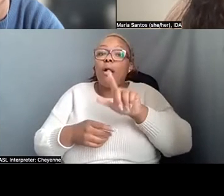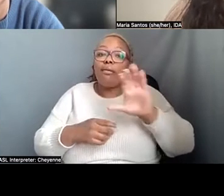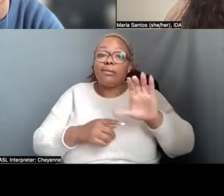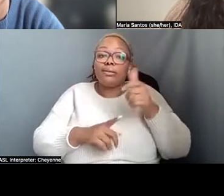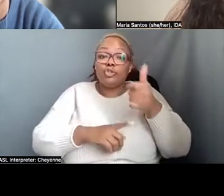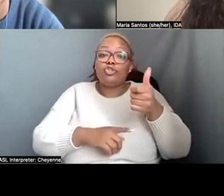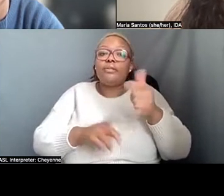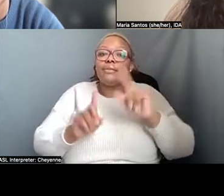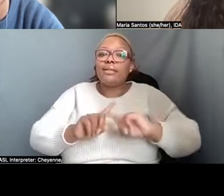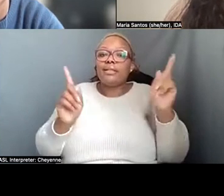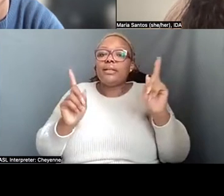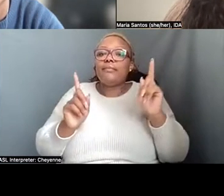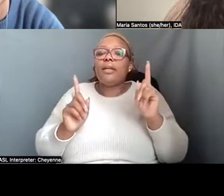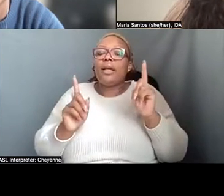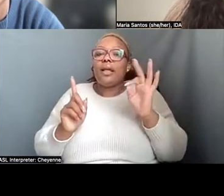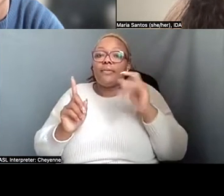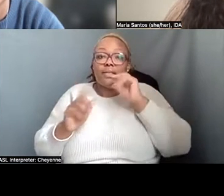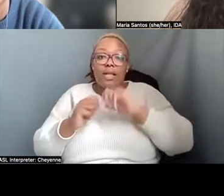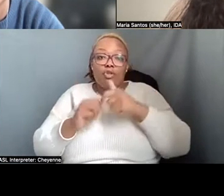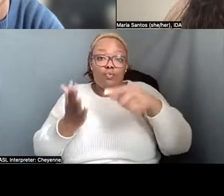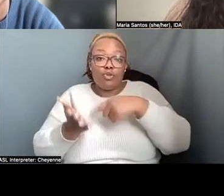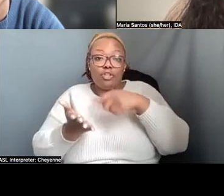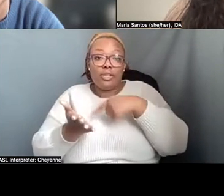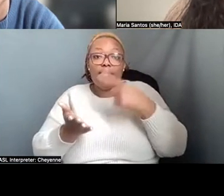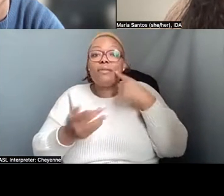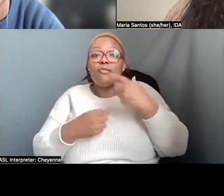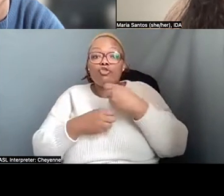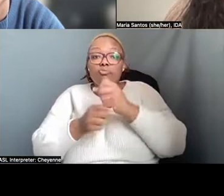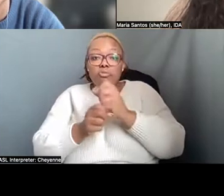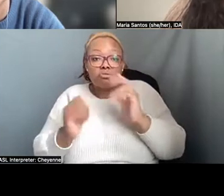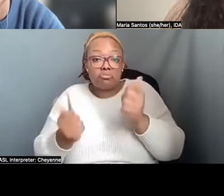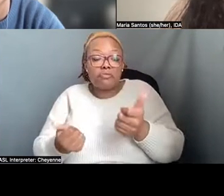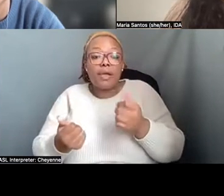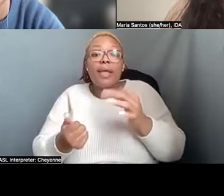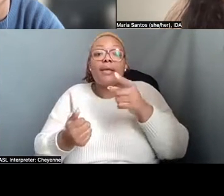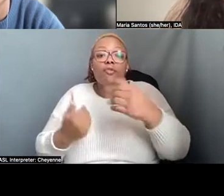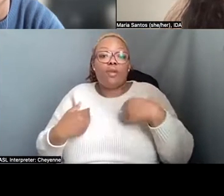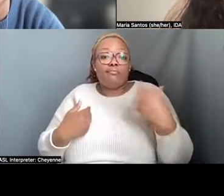If that is how you want to get paid for your production, that is fine. If you have something in U.S. --